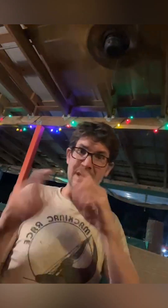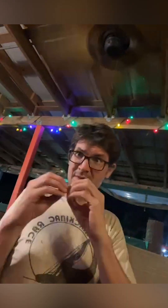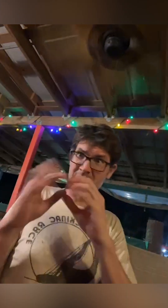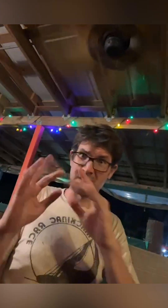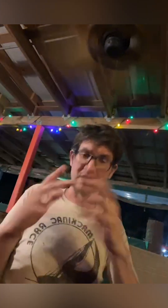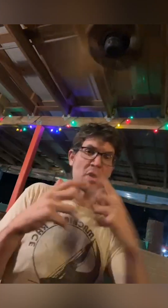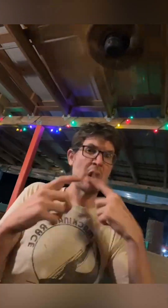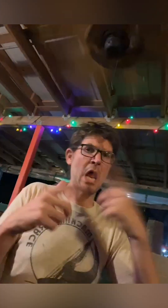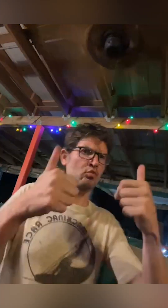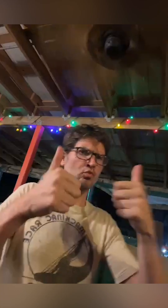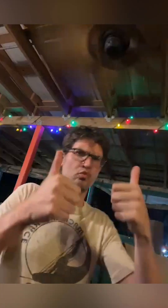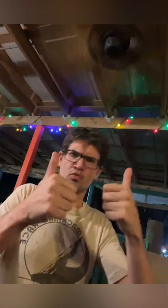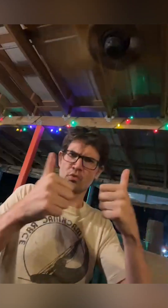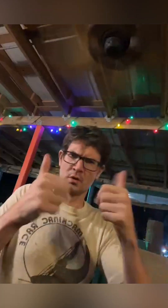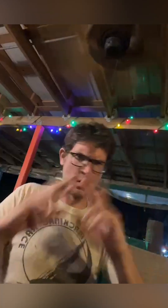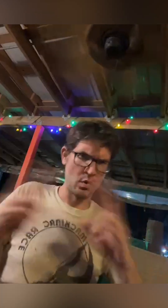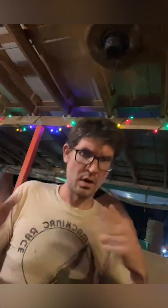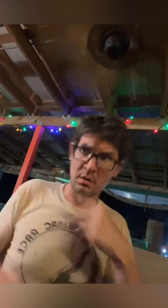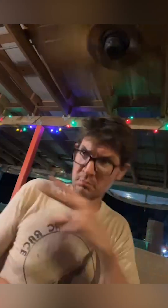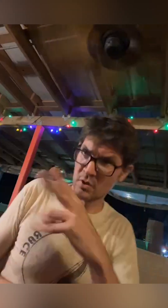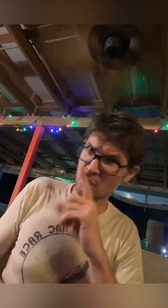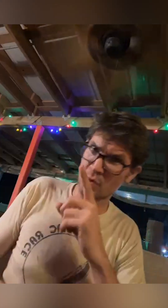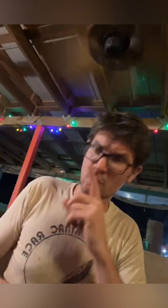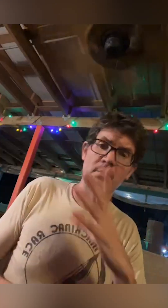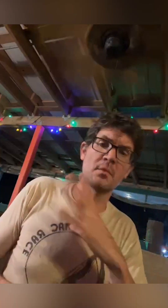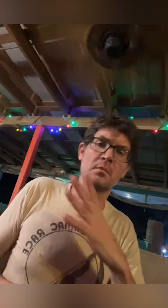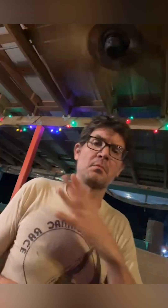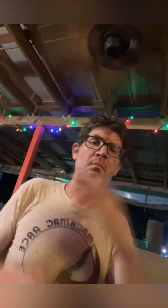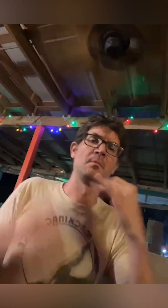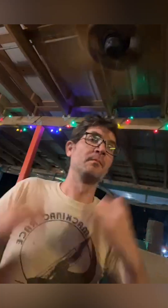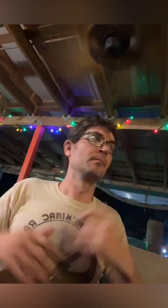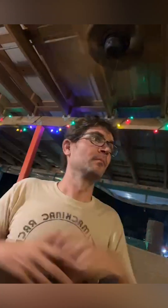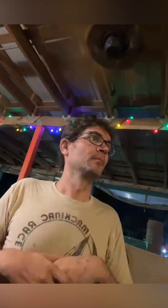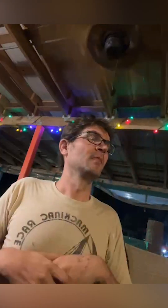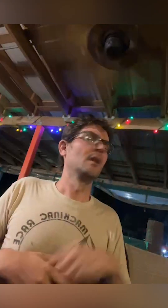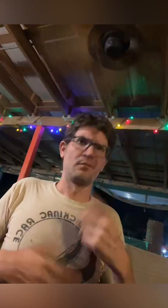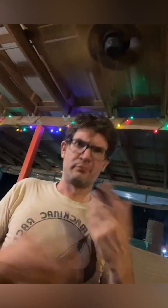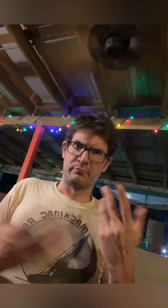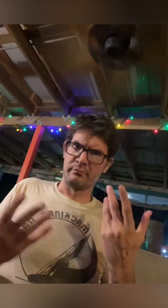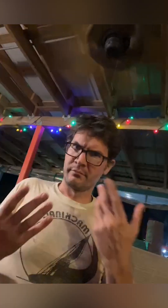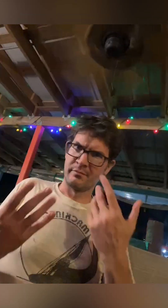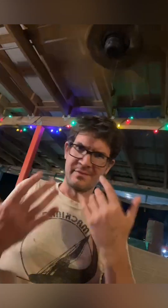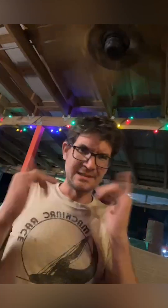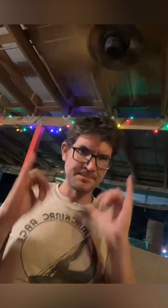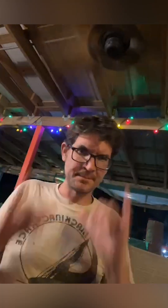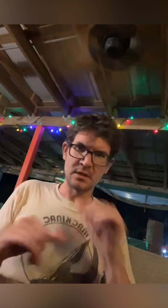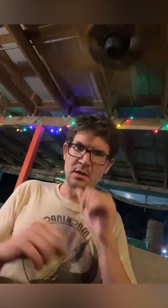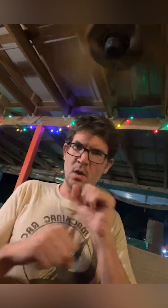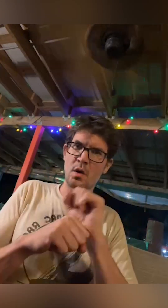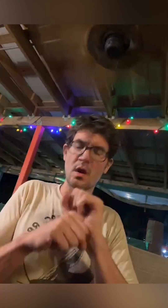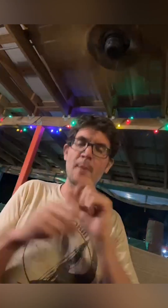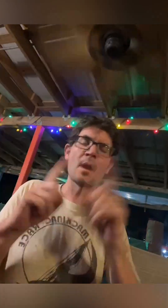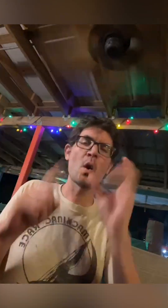He said everything was good now and ready — and I was like, “Really?” Still the same issues — but…